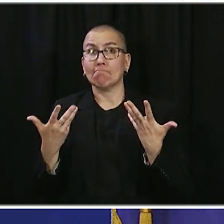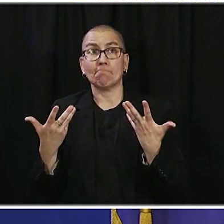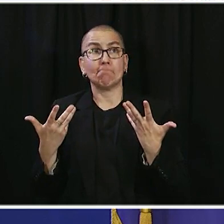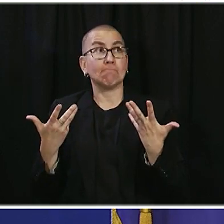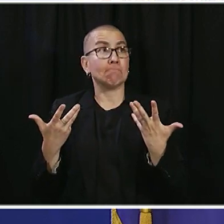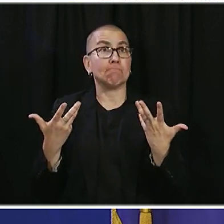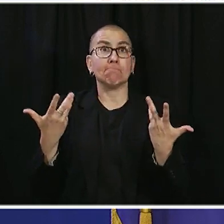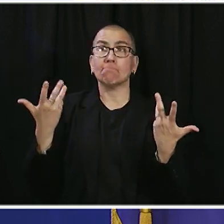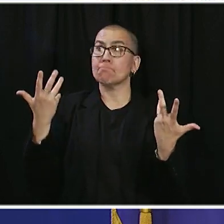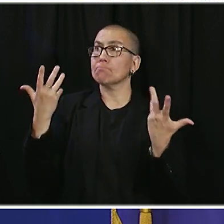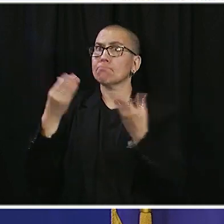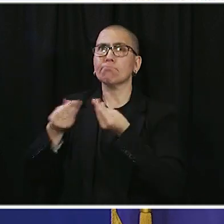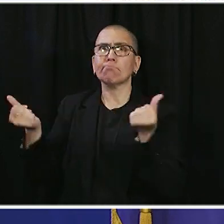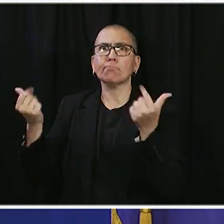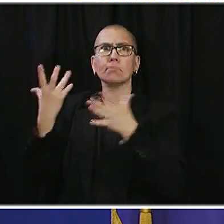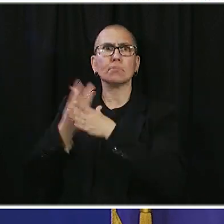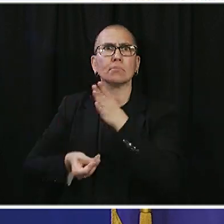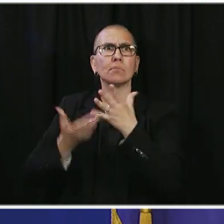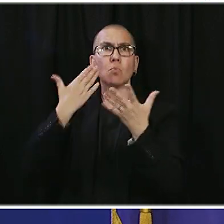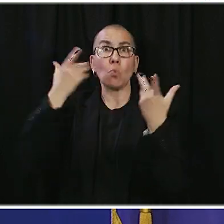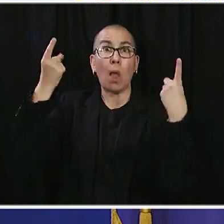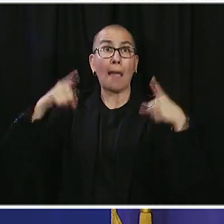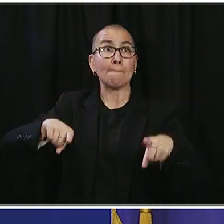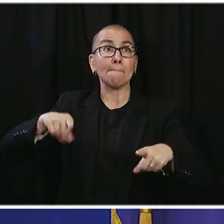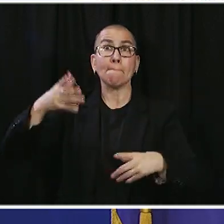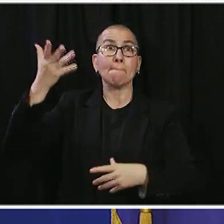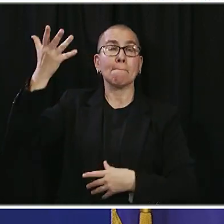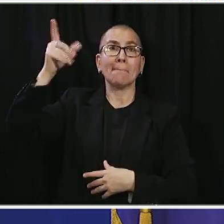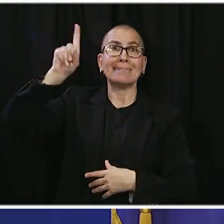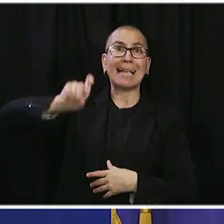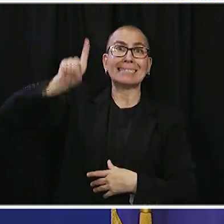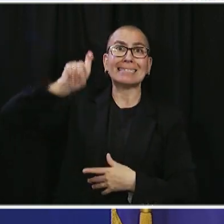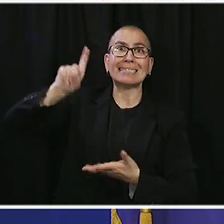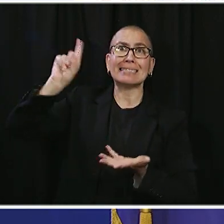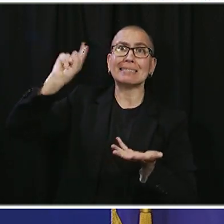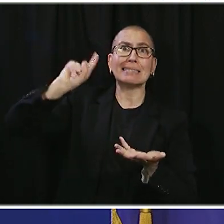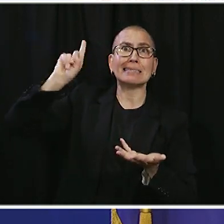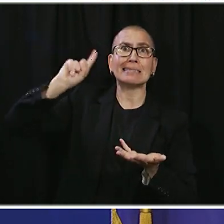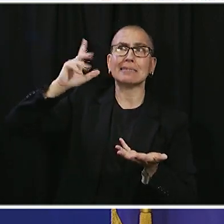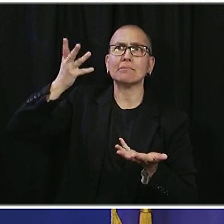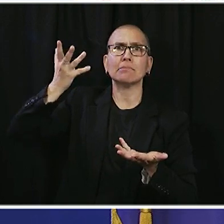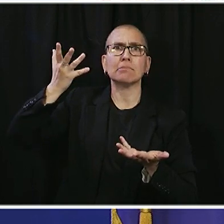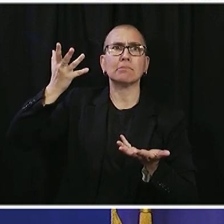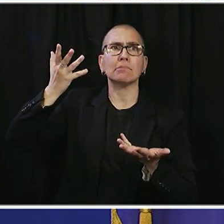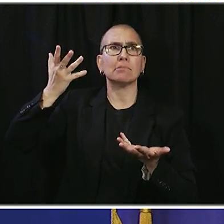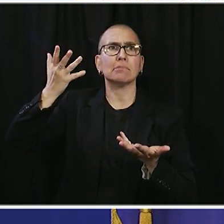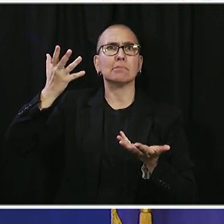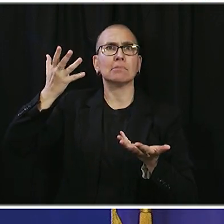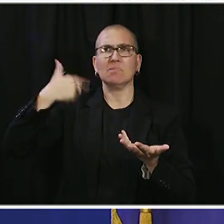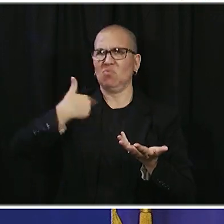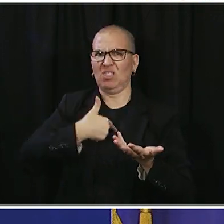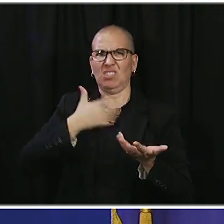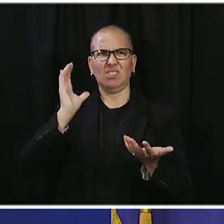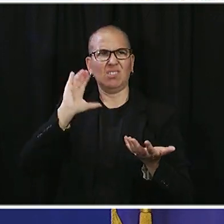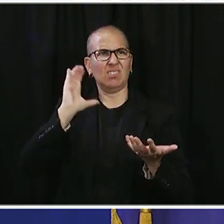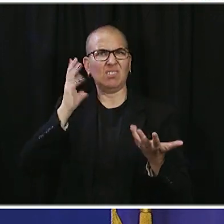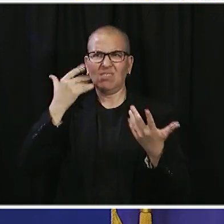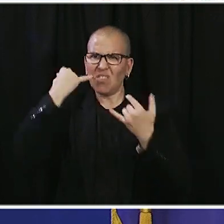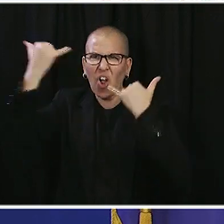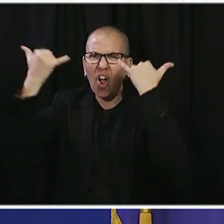TELL ME WHO PICKED THEM OFF. AND WE TALKED PERSONALLY FOR 20 MINUTES, AND THEN DR. BIRCH FOLLOWED UP AND TALKED TO ME FOR